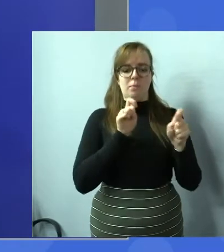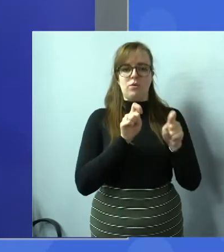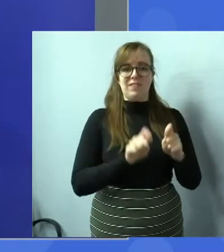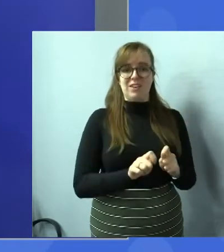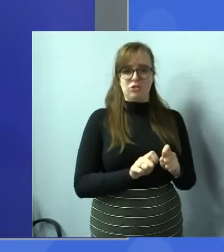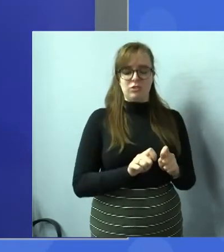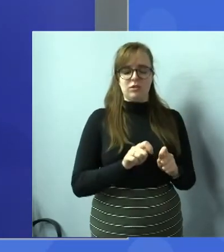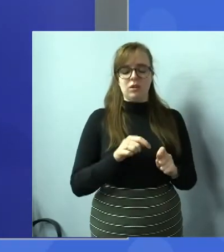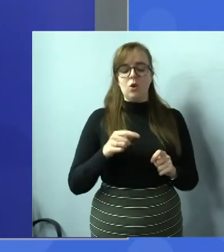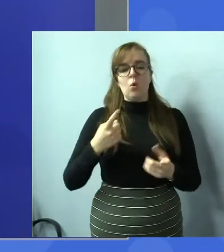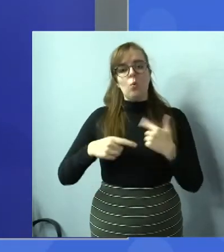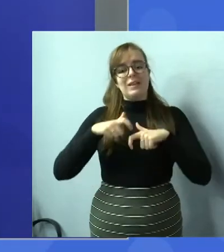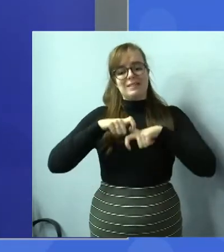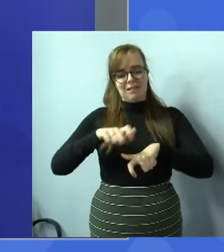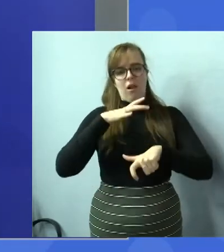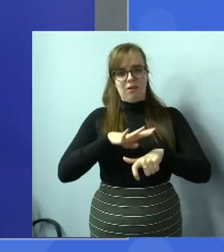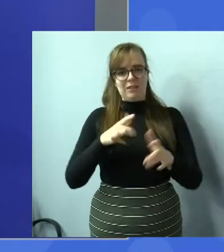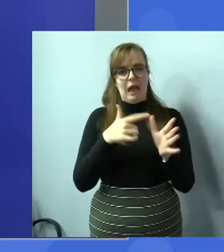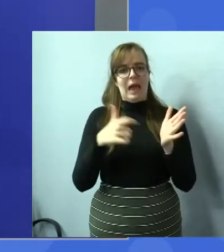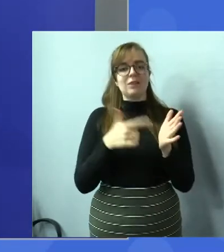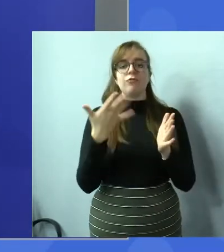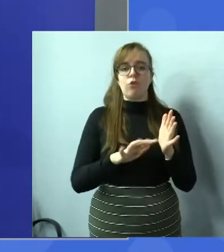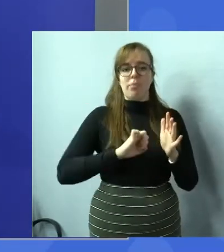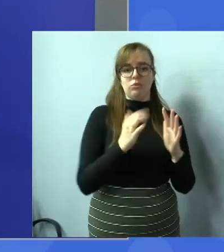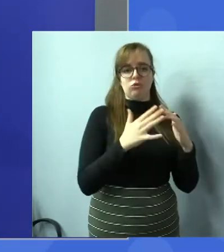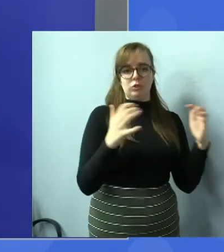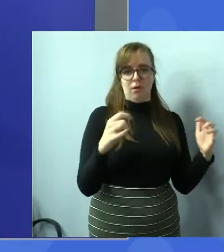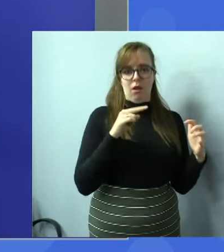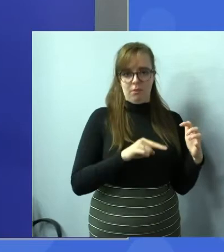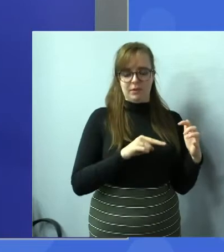we still need an act of the Scottish Parliament in order to create that